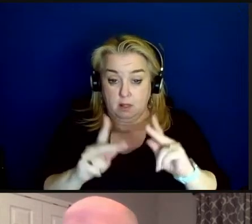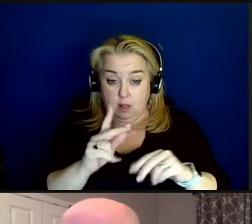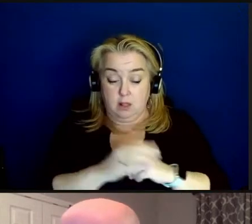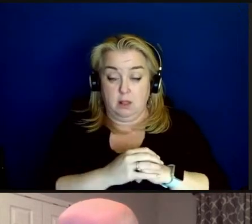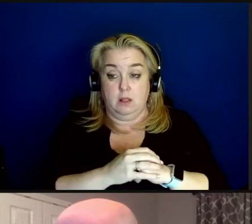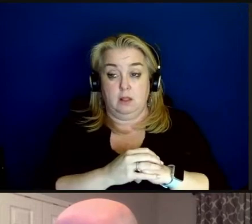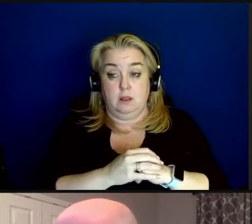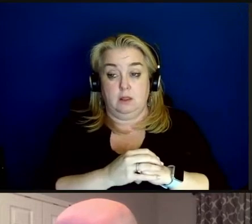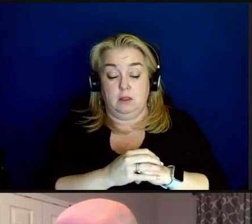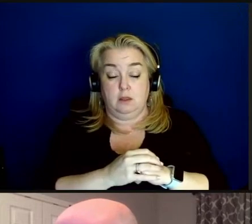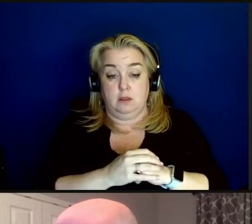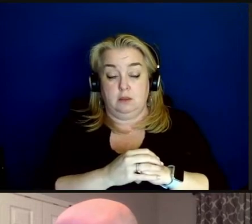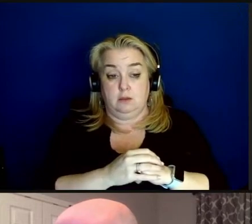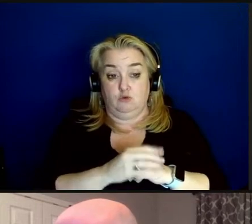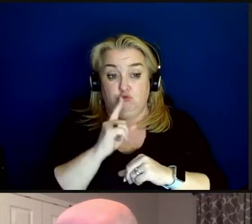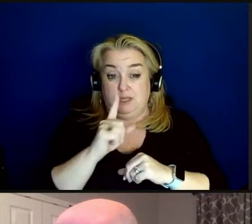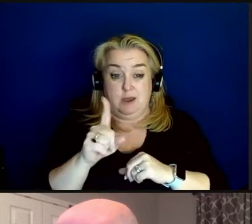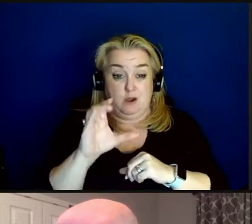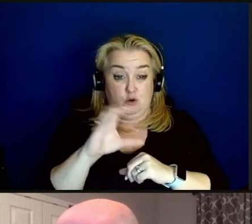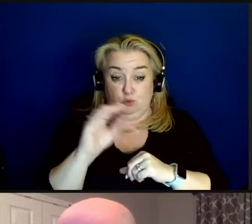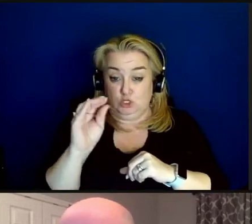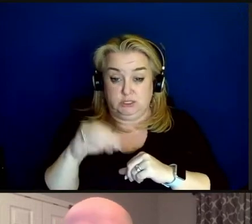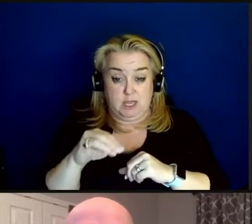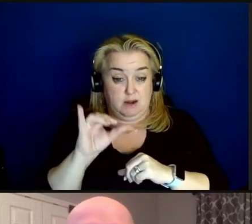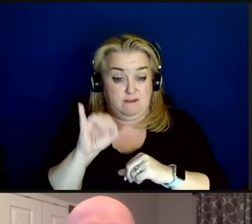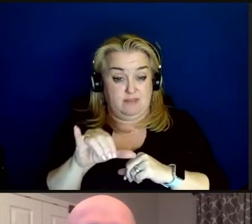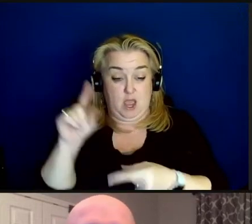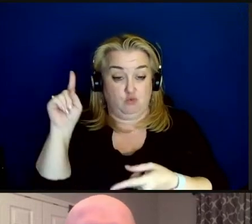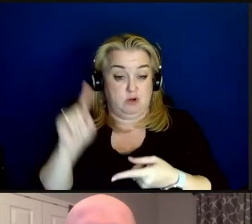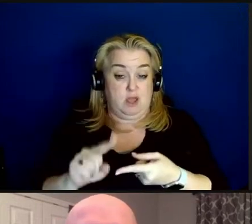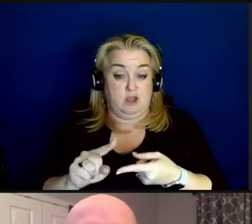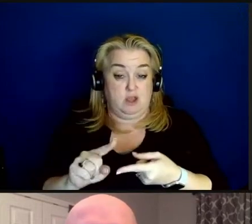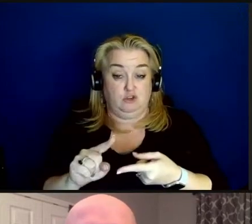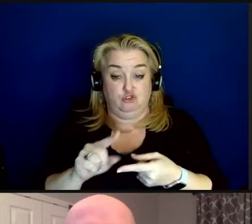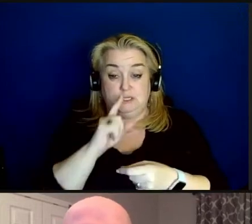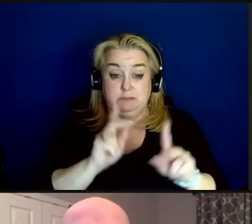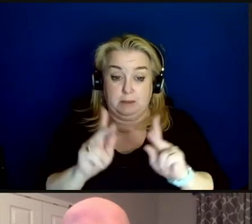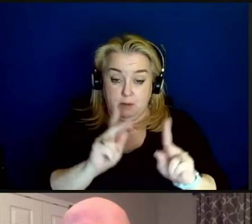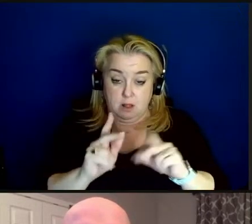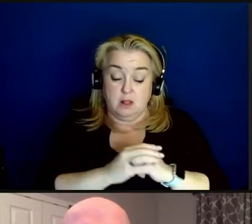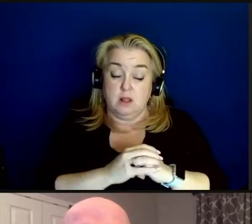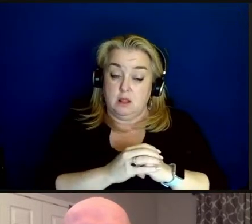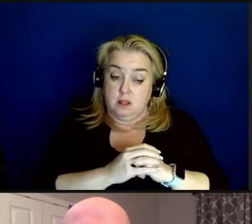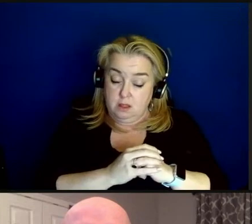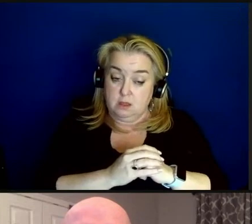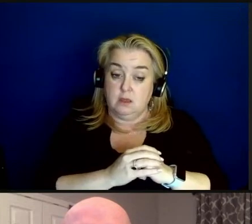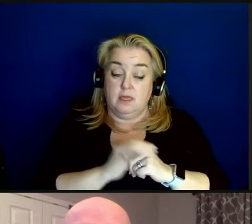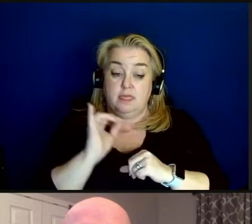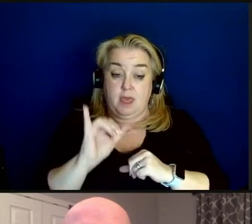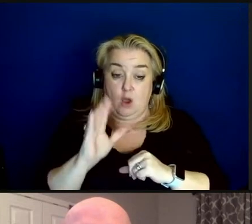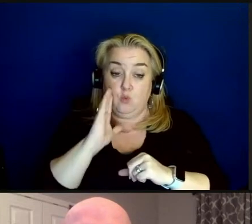COMMENTS. WHEN WE STARTED IT'S PAINFUL.